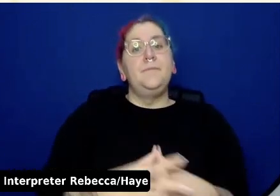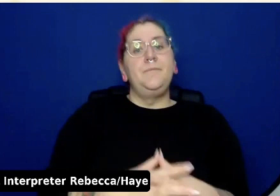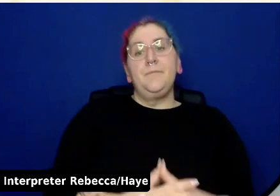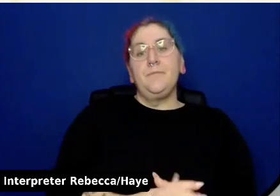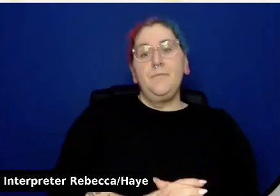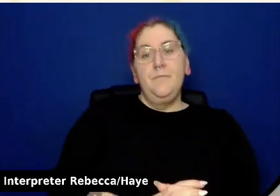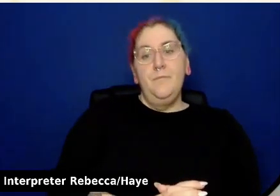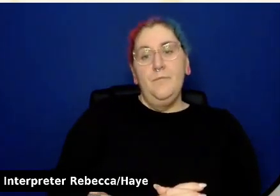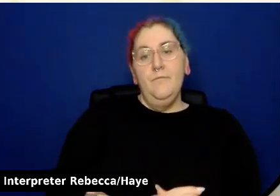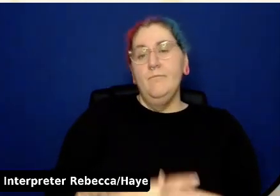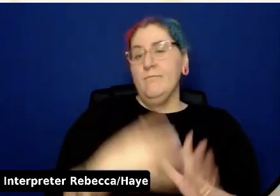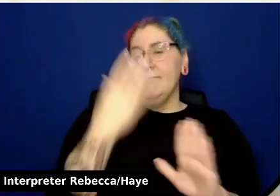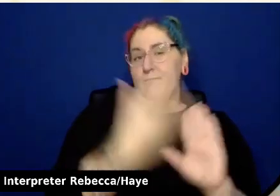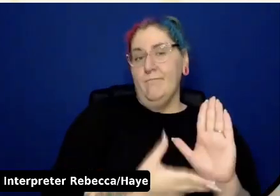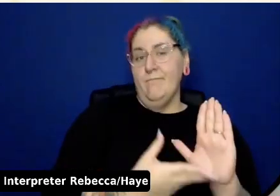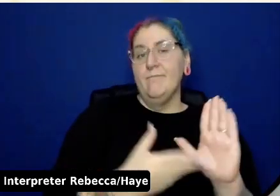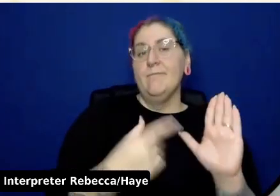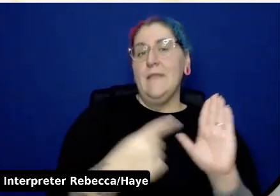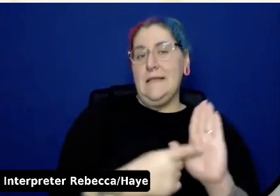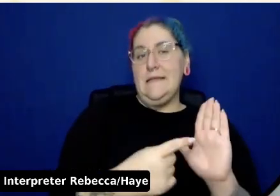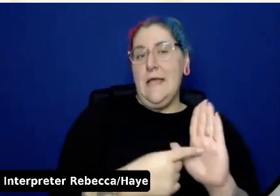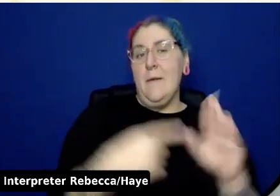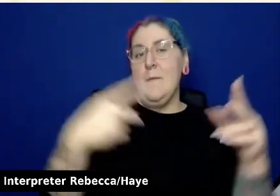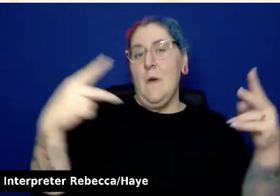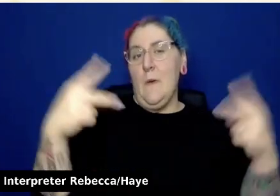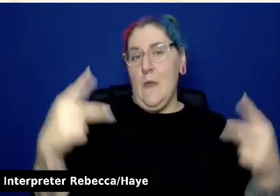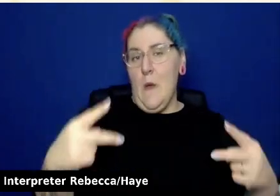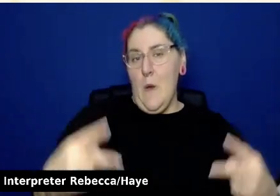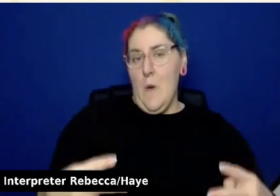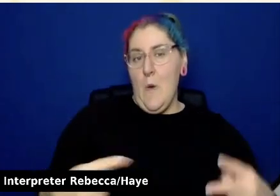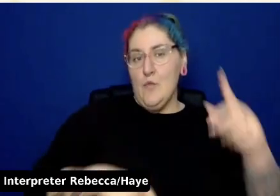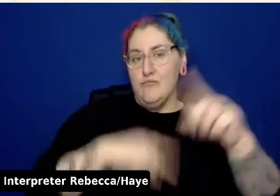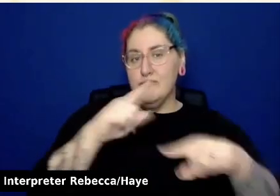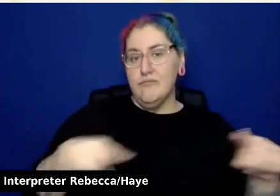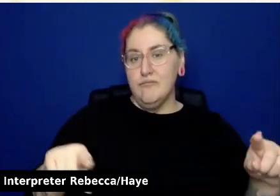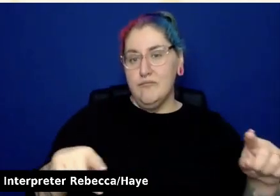Similarly, they provide role equal to tab on the Child element,